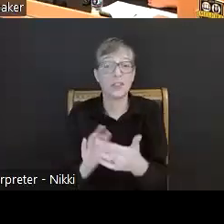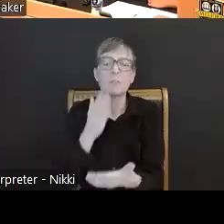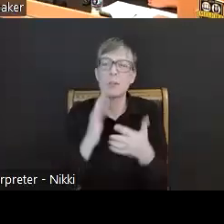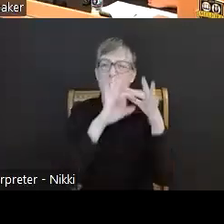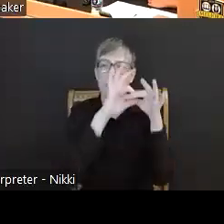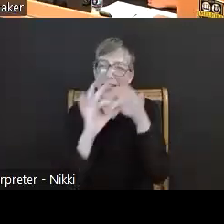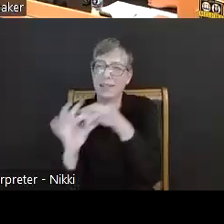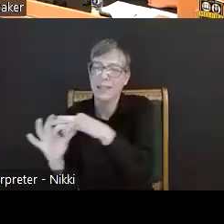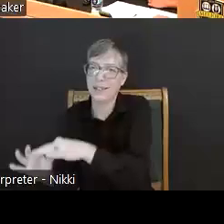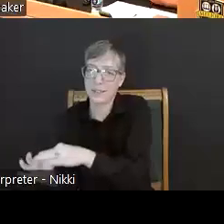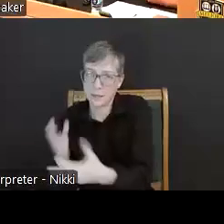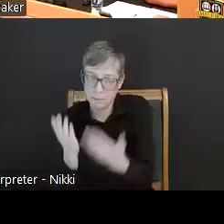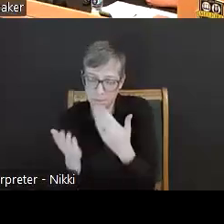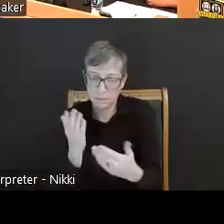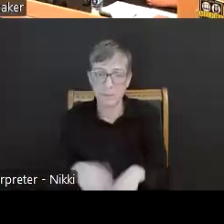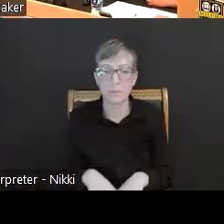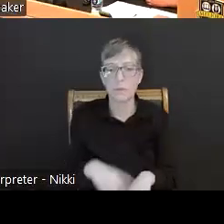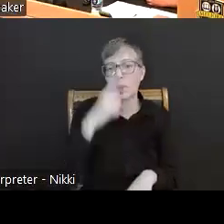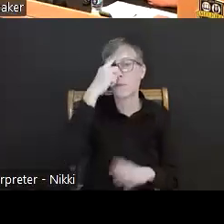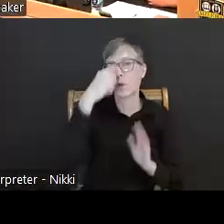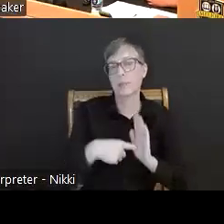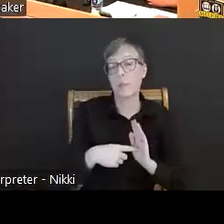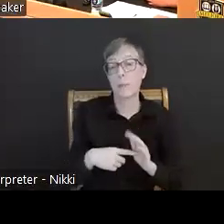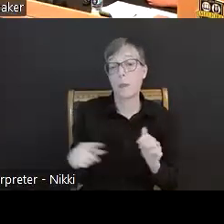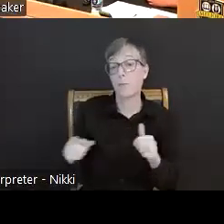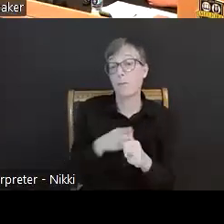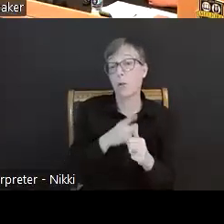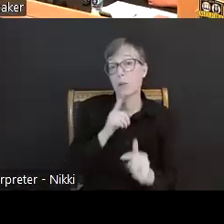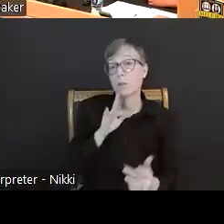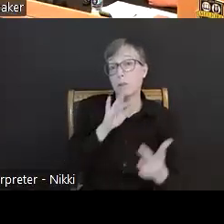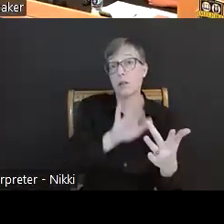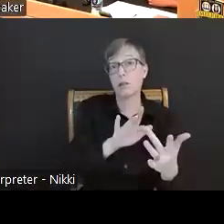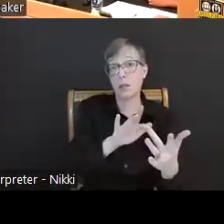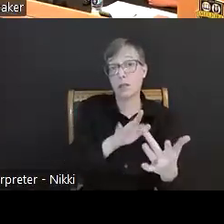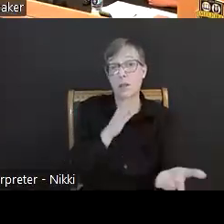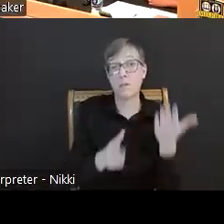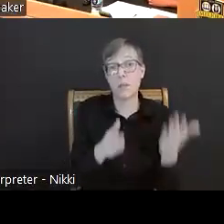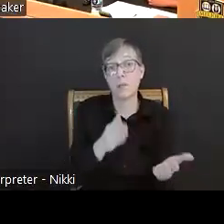example um an example of a first point of contact could be that a patient presents to the emergency